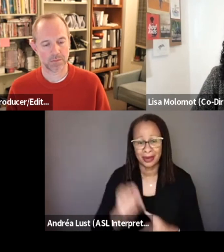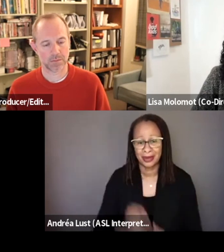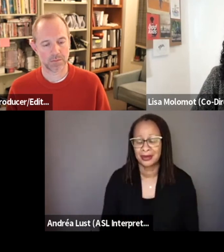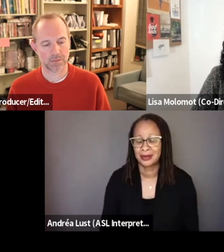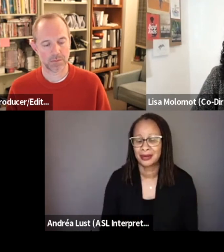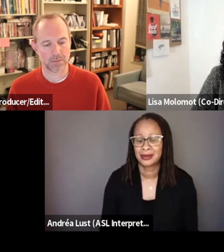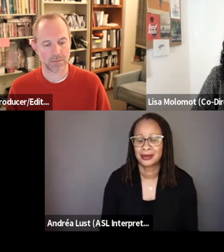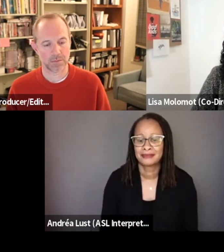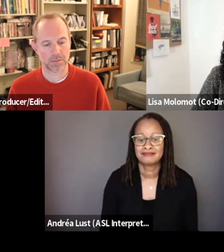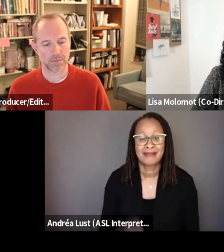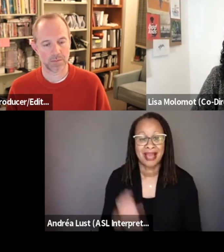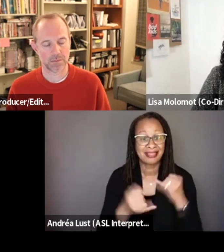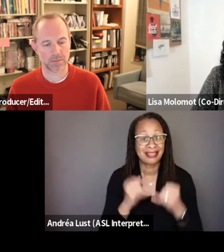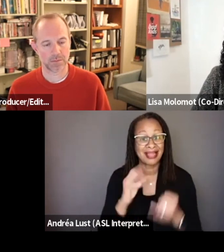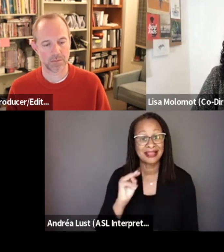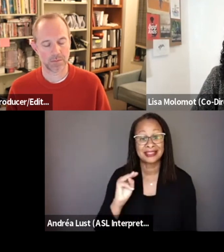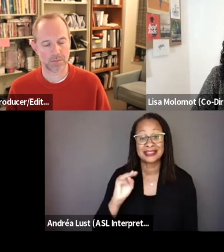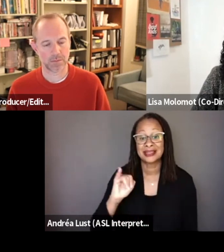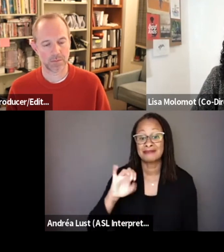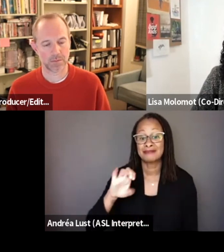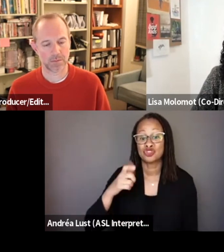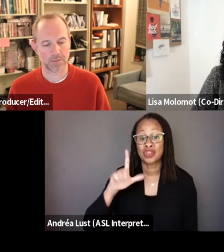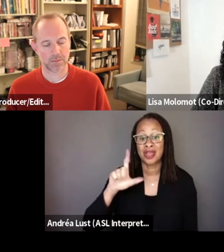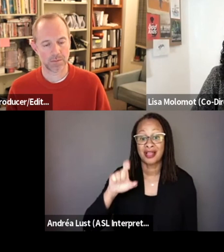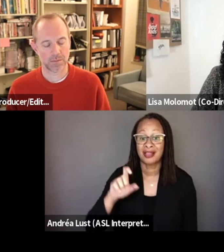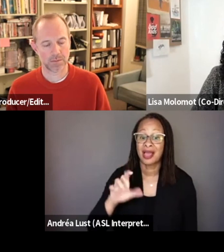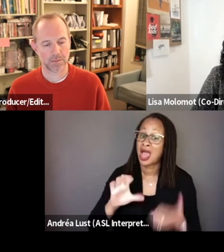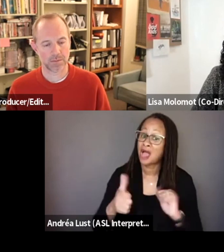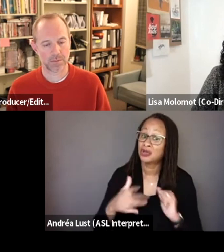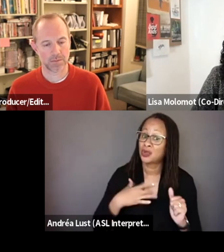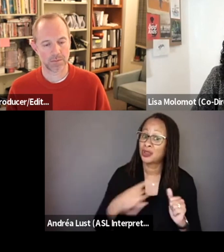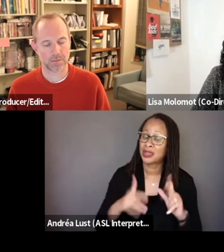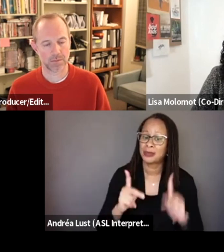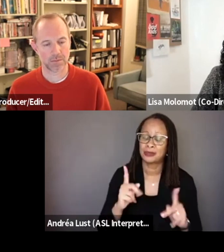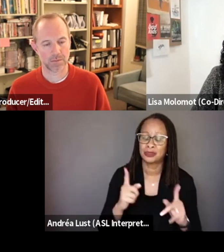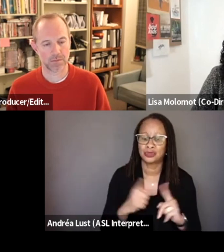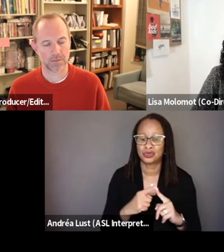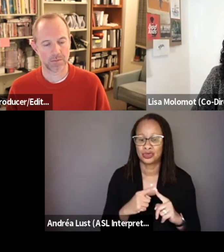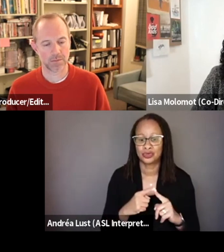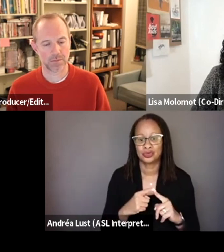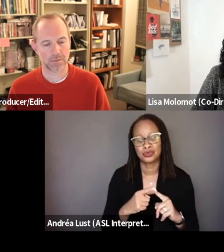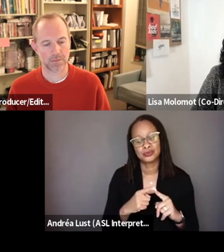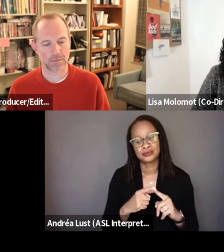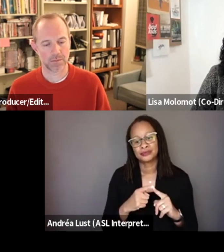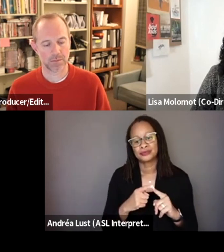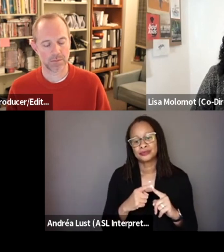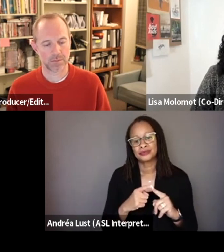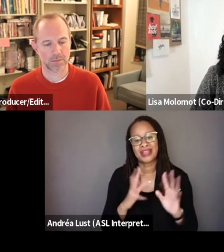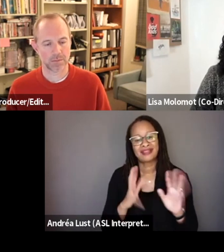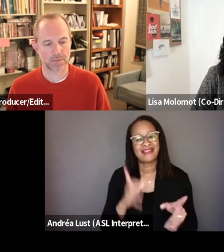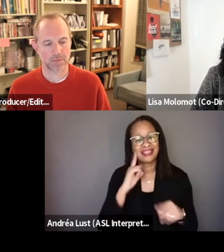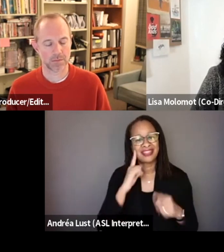Lastly, Michelle, how would you like people to be left think, what would you like them to be left thinking about after they see this film?